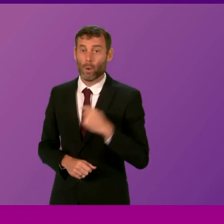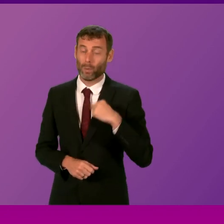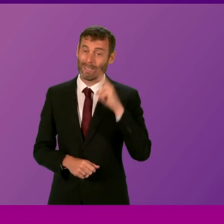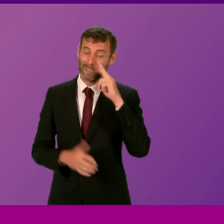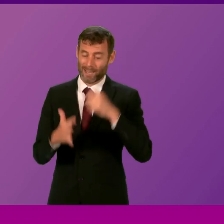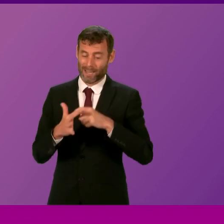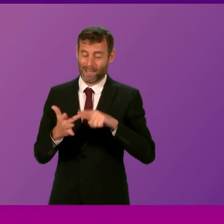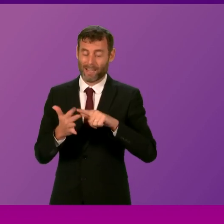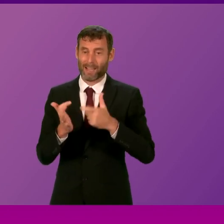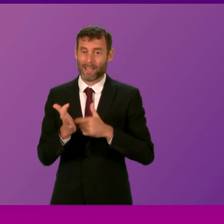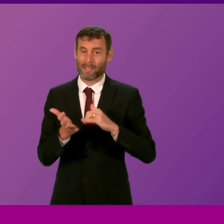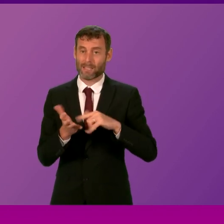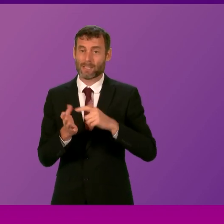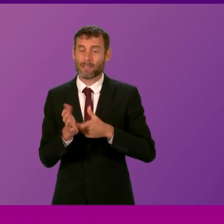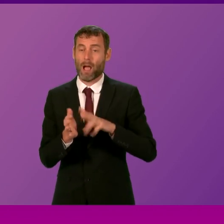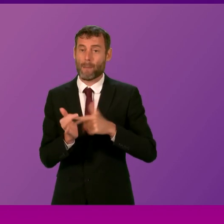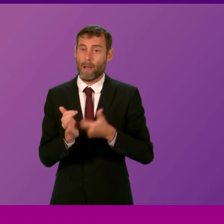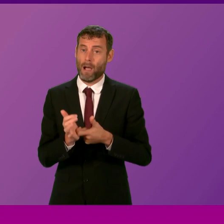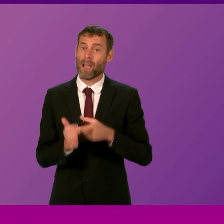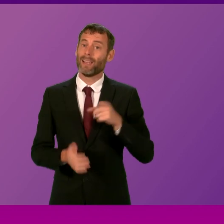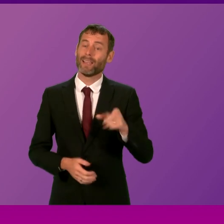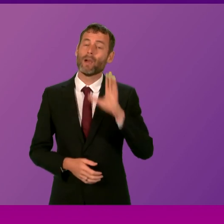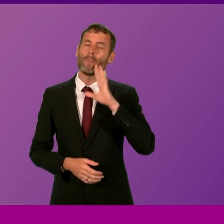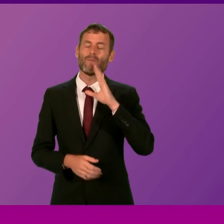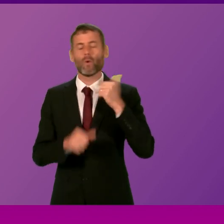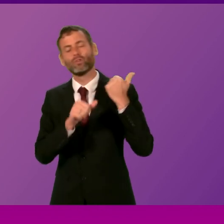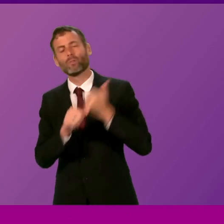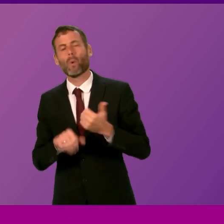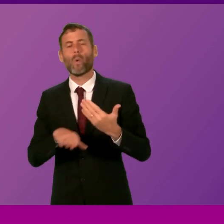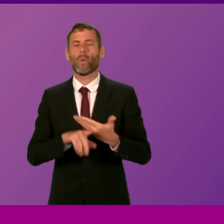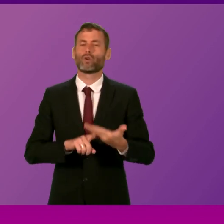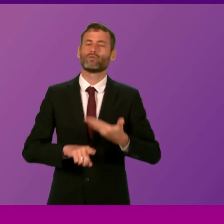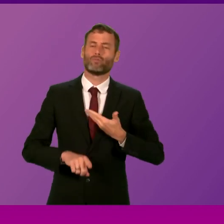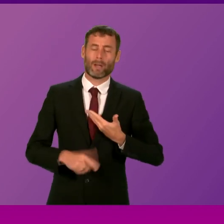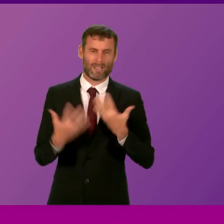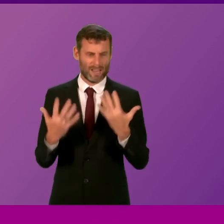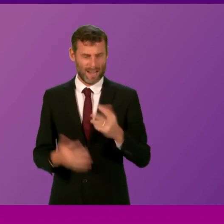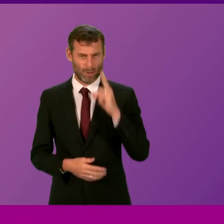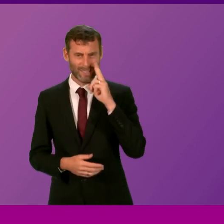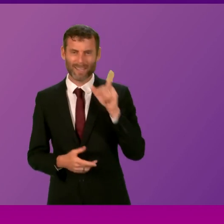a complete retreat from workers’ rights and a U-turn on every commitment on workers’ rights,